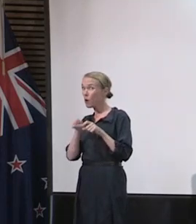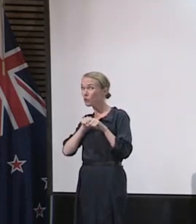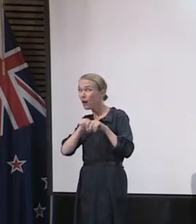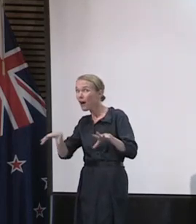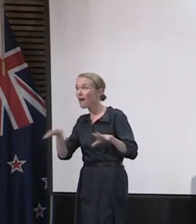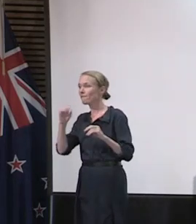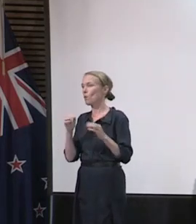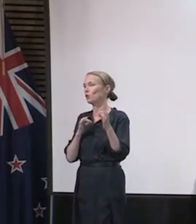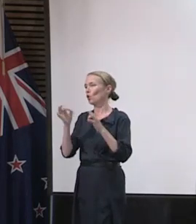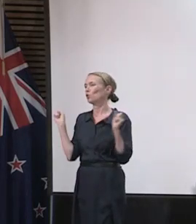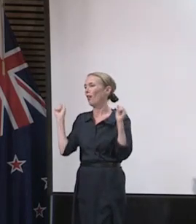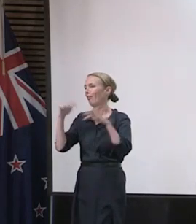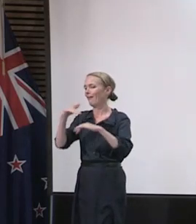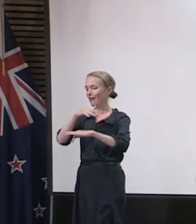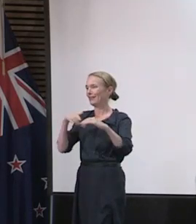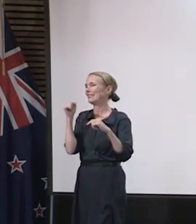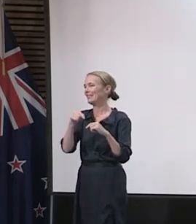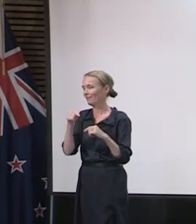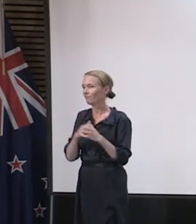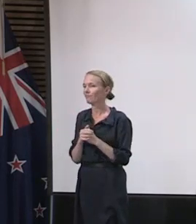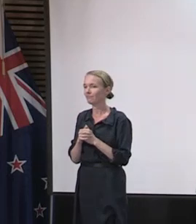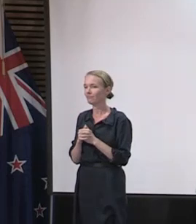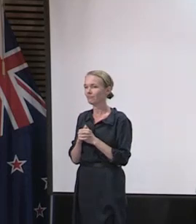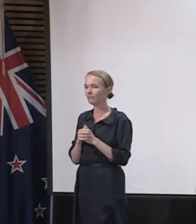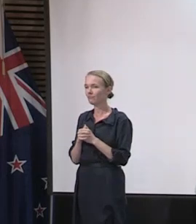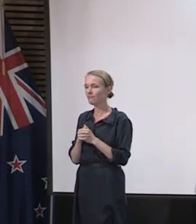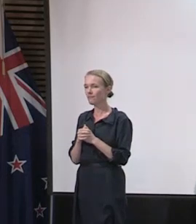a retail store getting COVID-19, you saw them getting